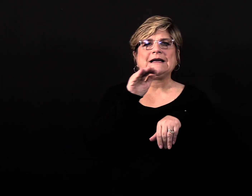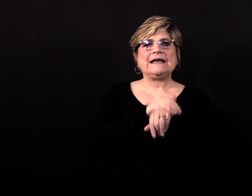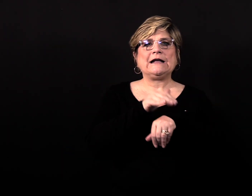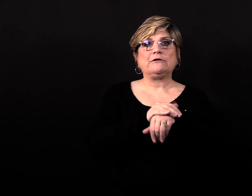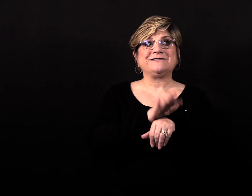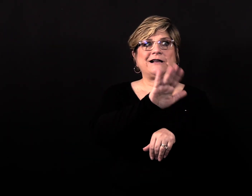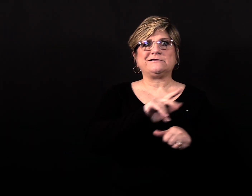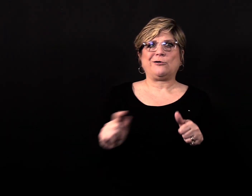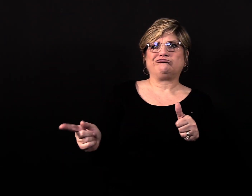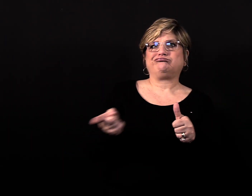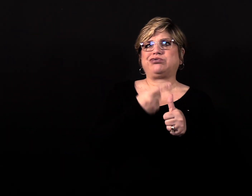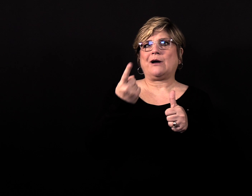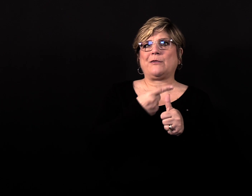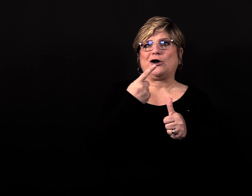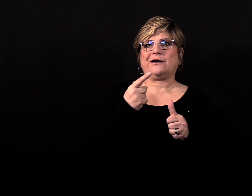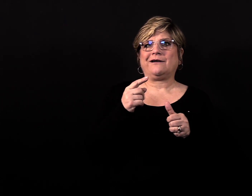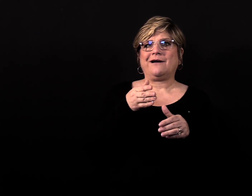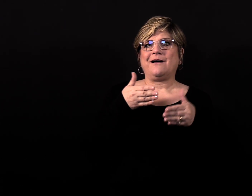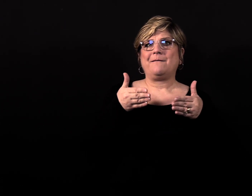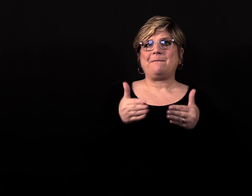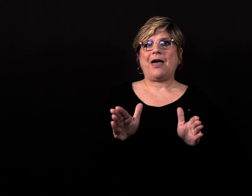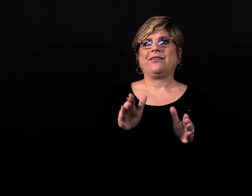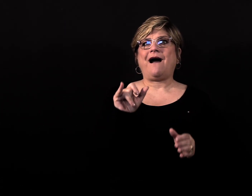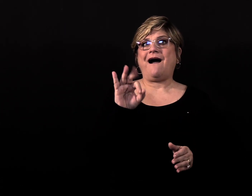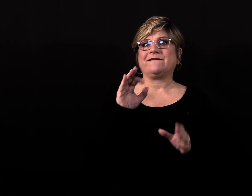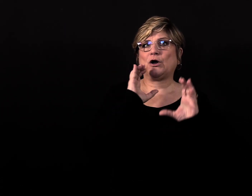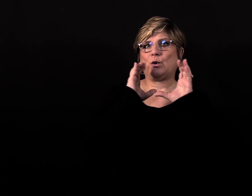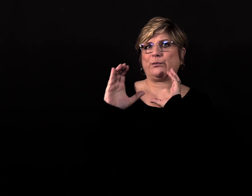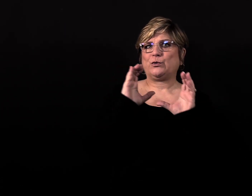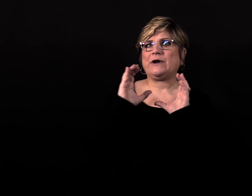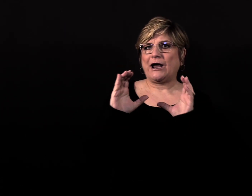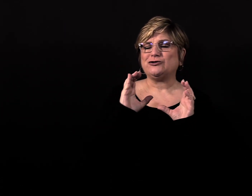English as a primary method of communication.